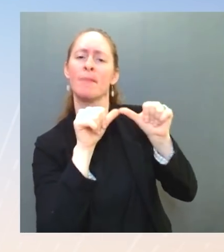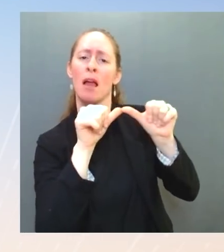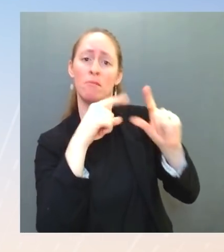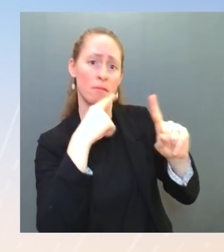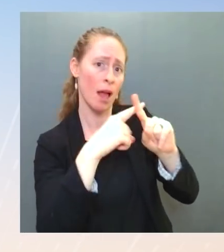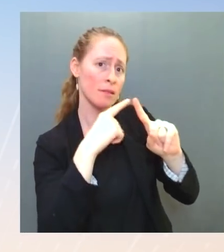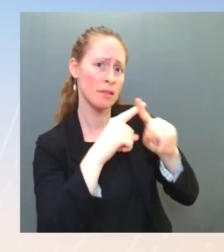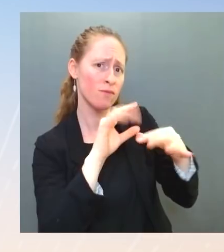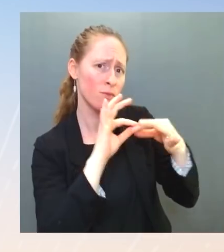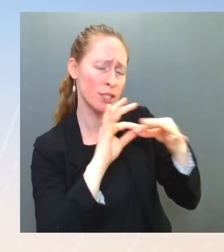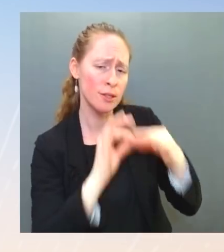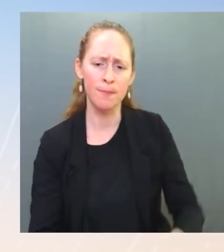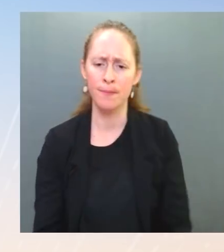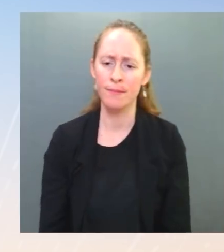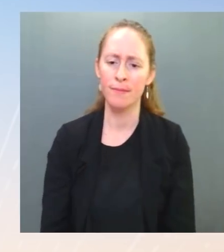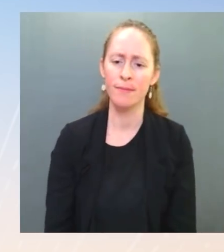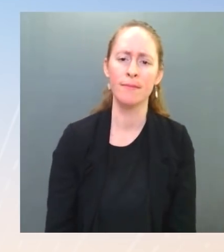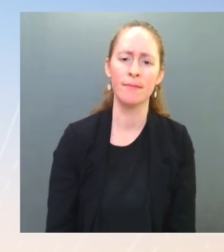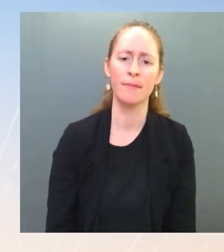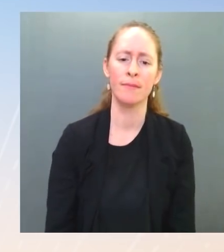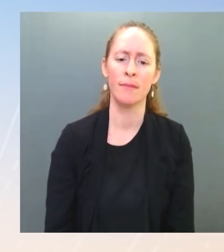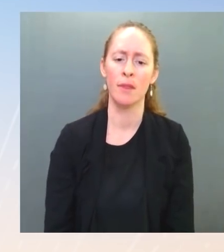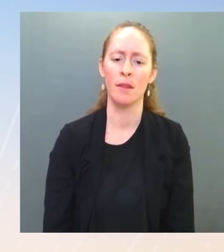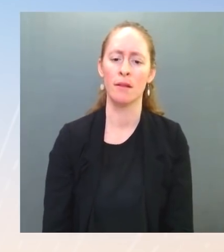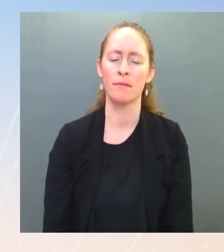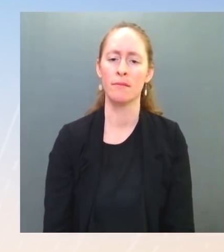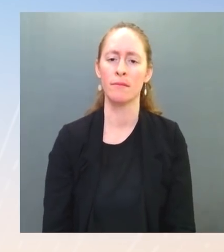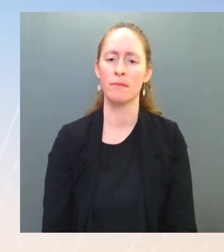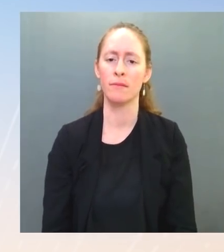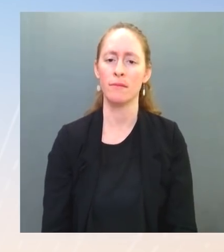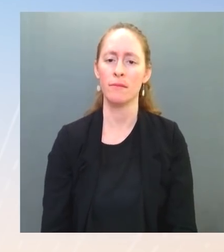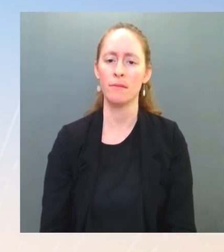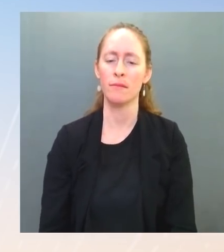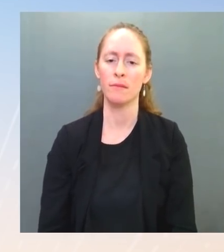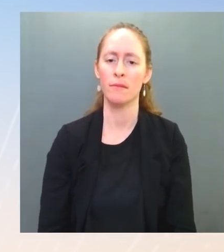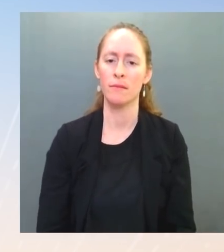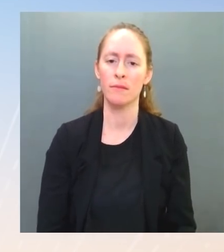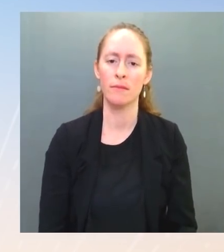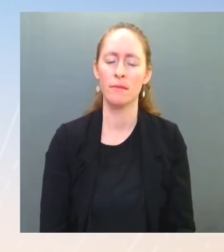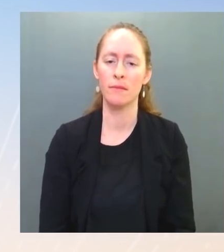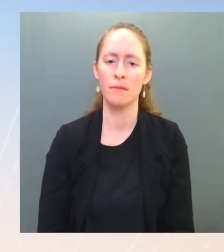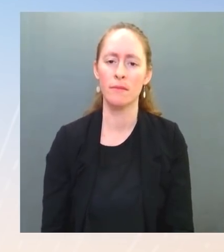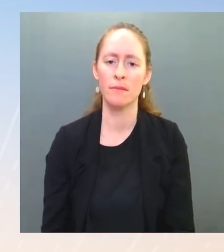what is your assessment of the situation there, given that it is a nuclear power country and its institutions are quite-